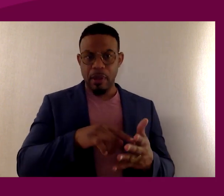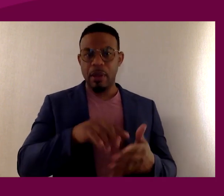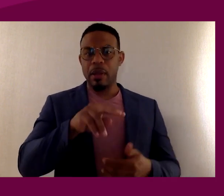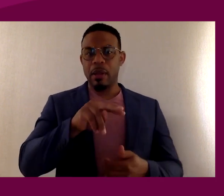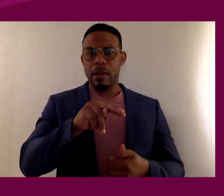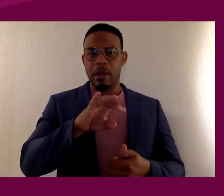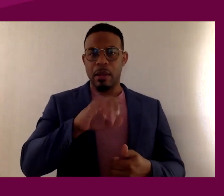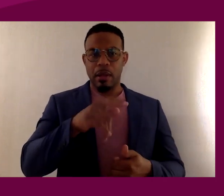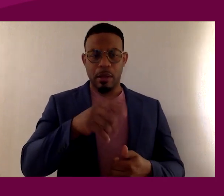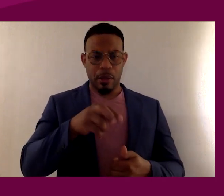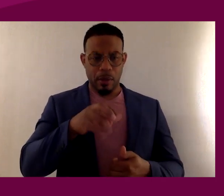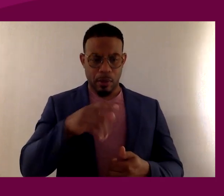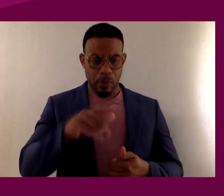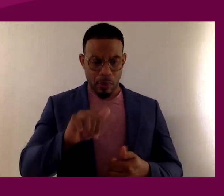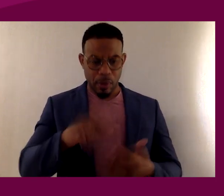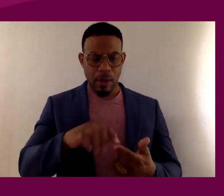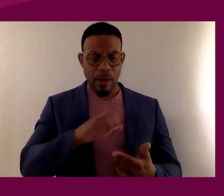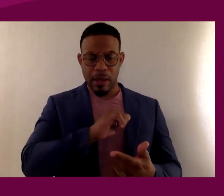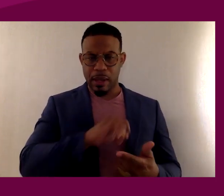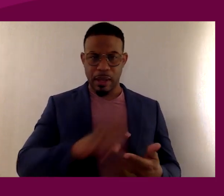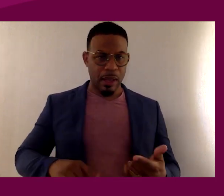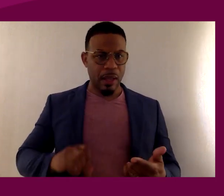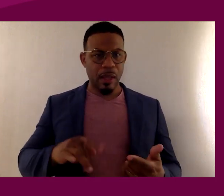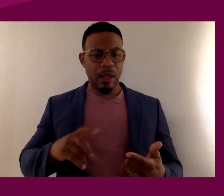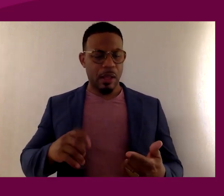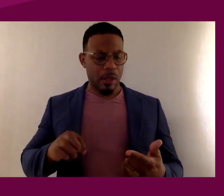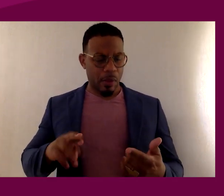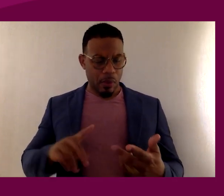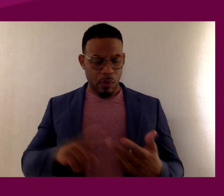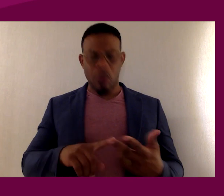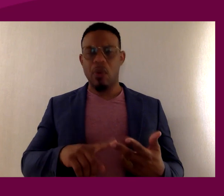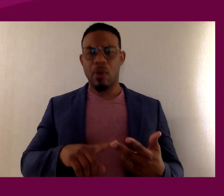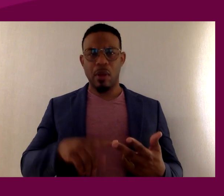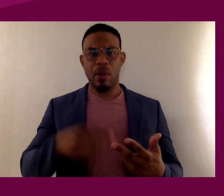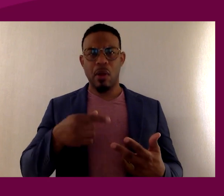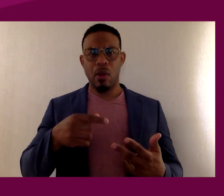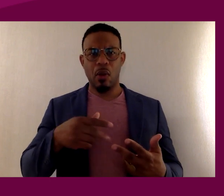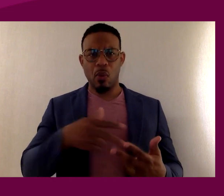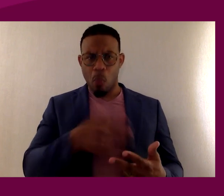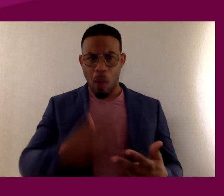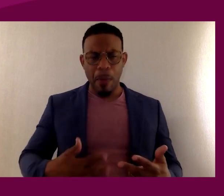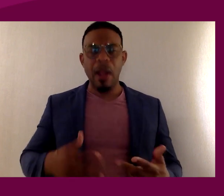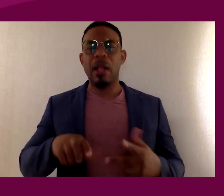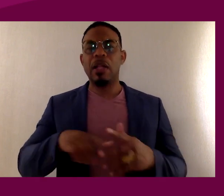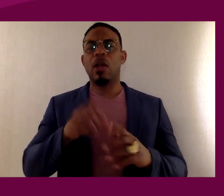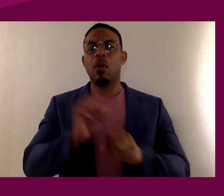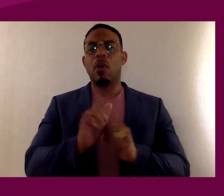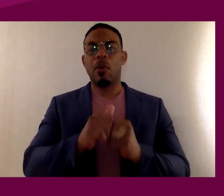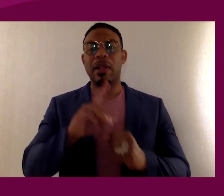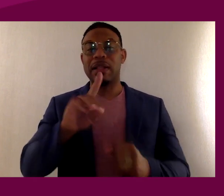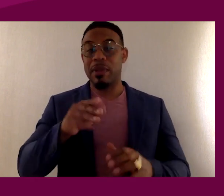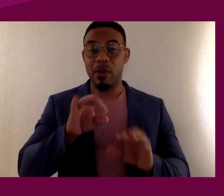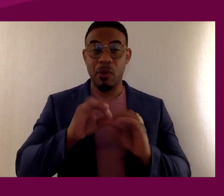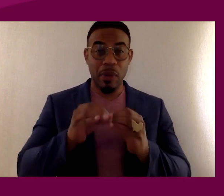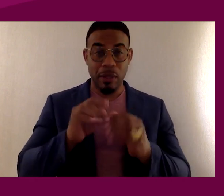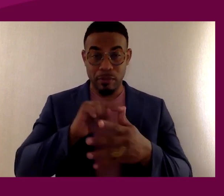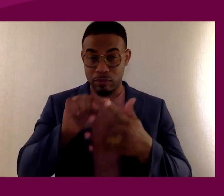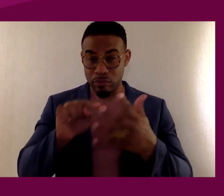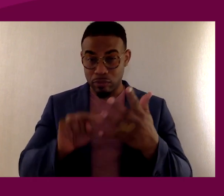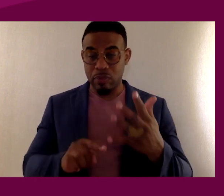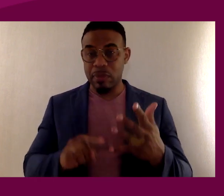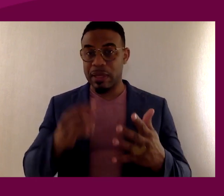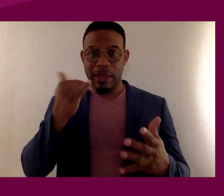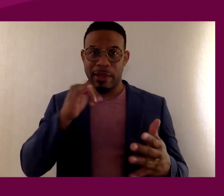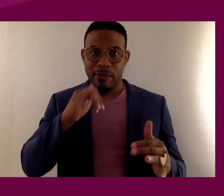Central America basically, Nicaragua, Guatemala, El Salvador. I started working with disability